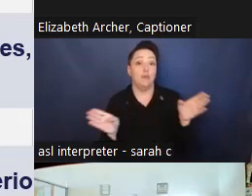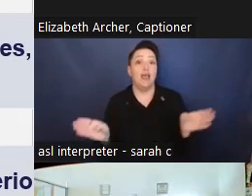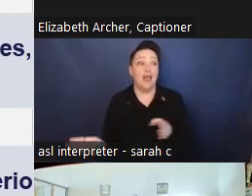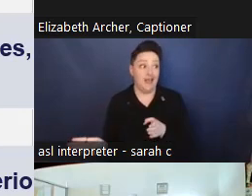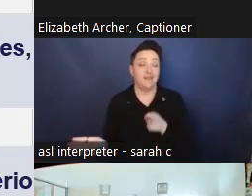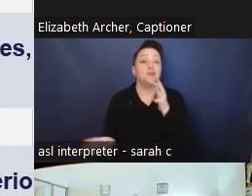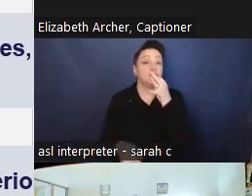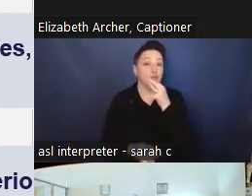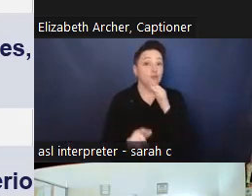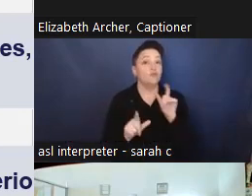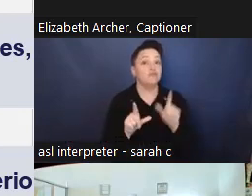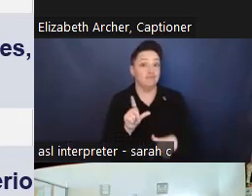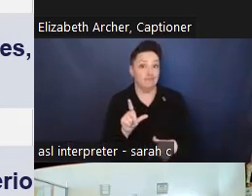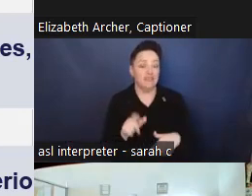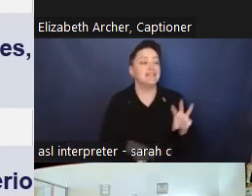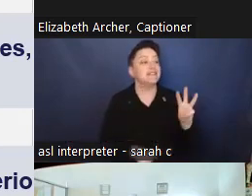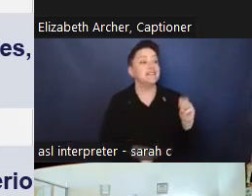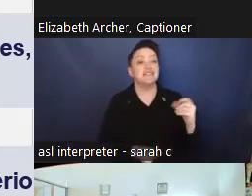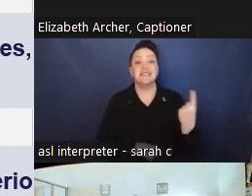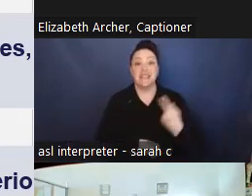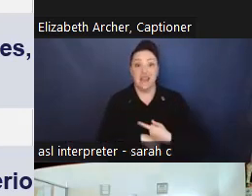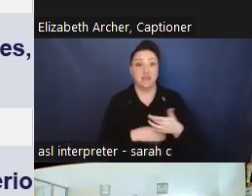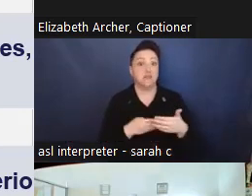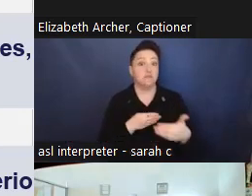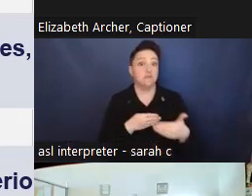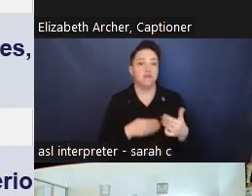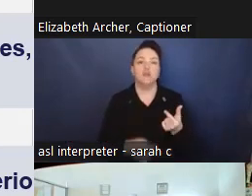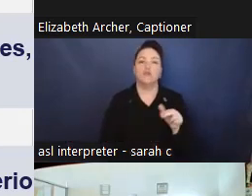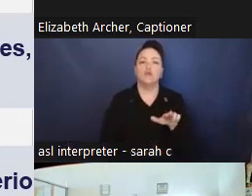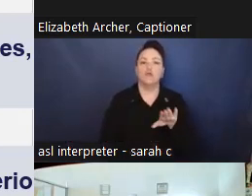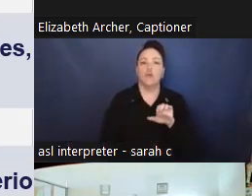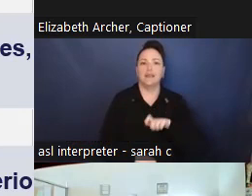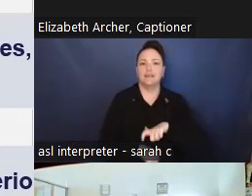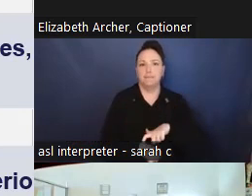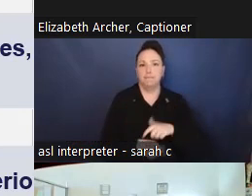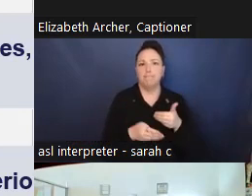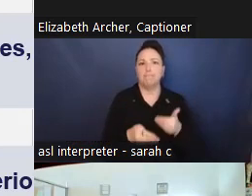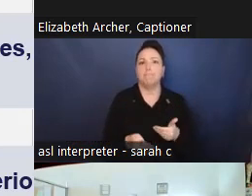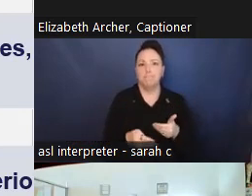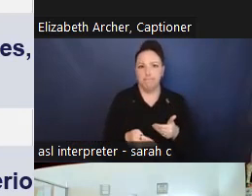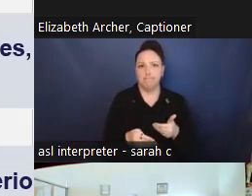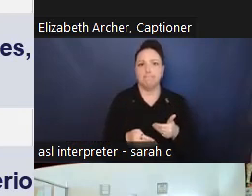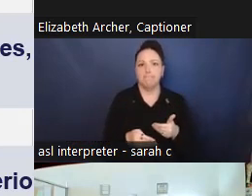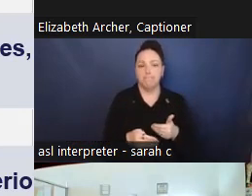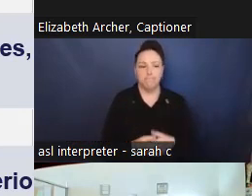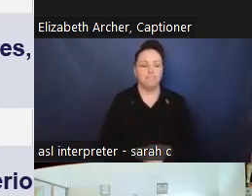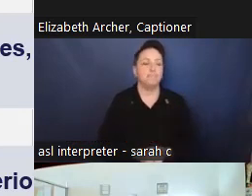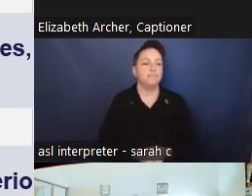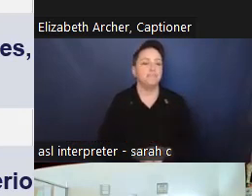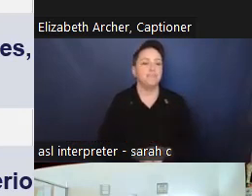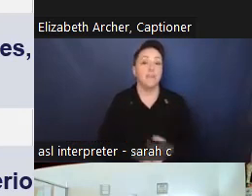They have 60 days of grace period. And then if they don't respond,